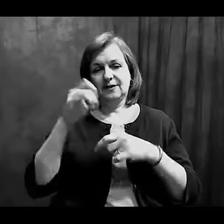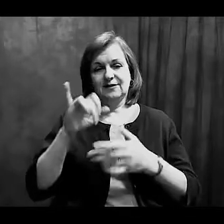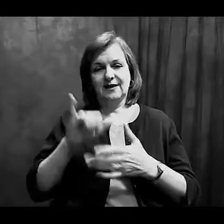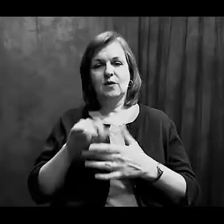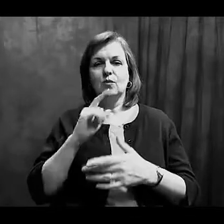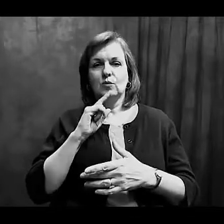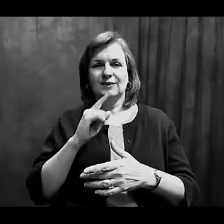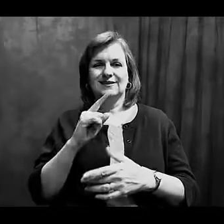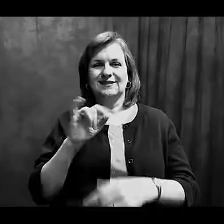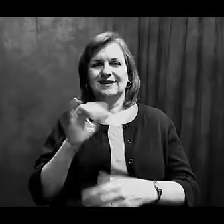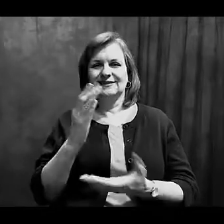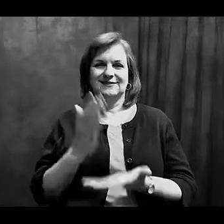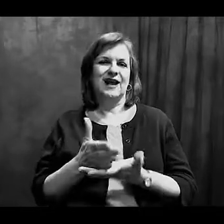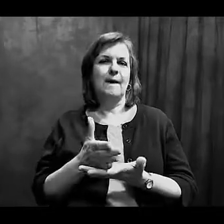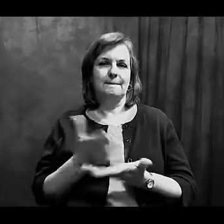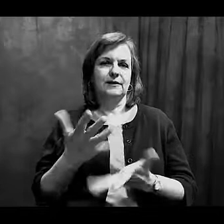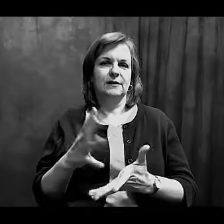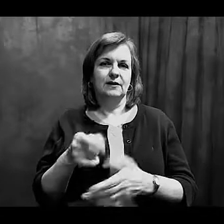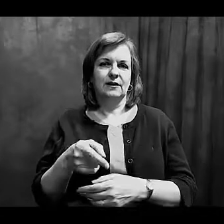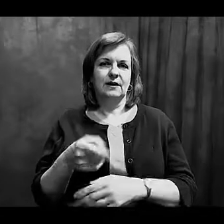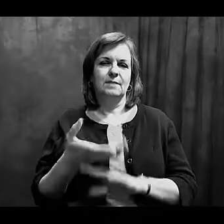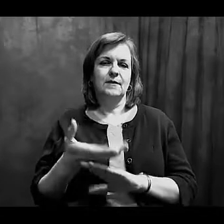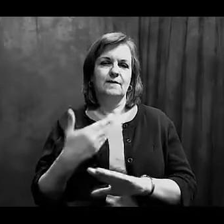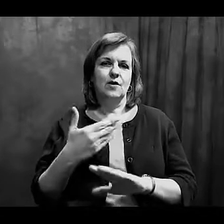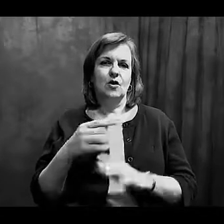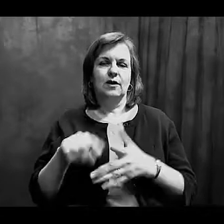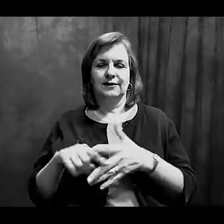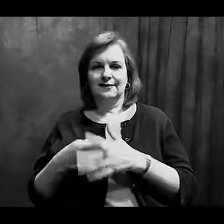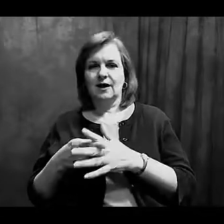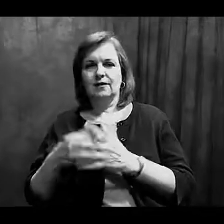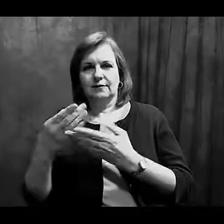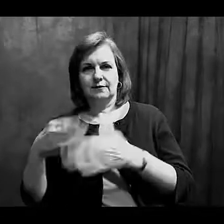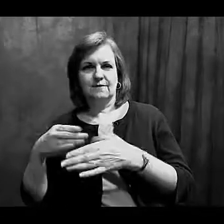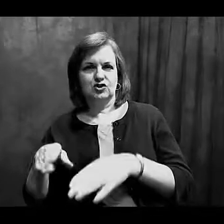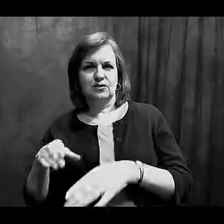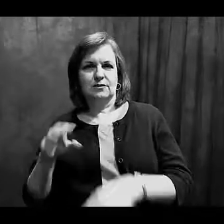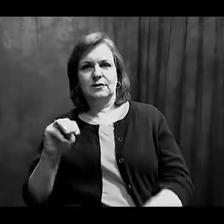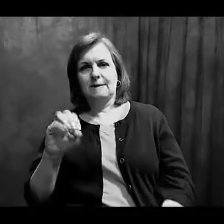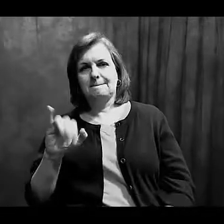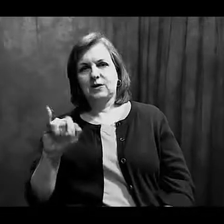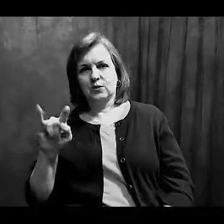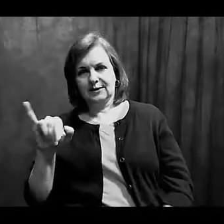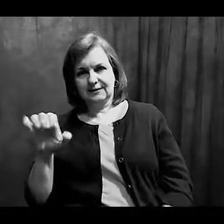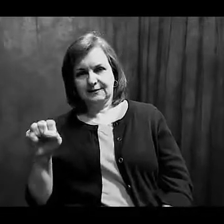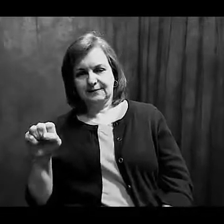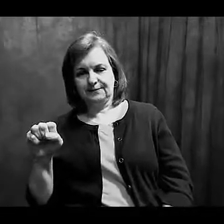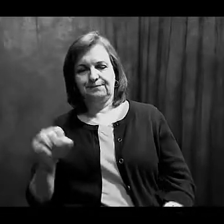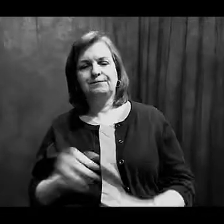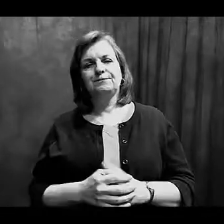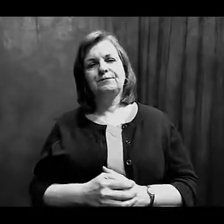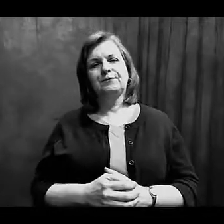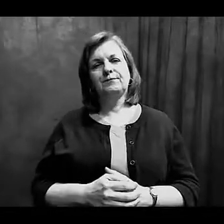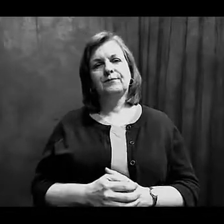because it got arrested or stopped before it went in to mitosis